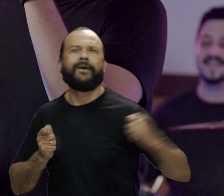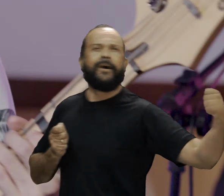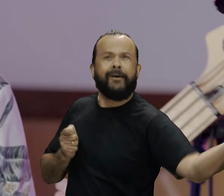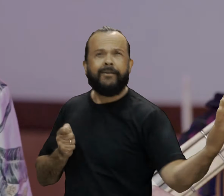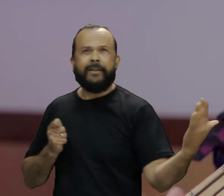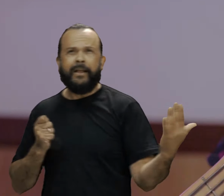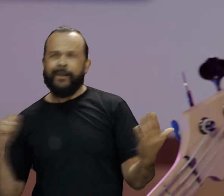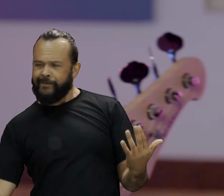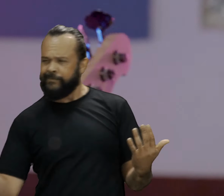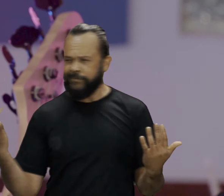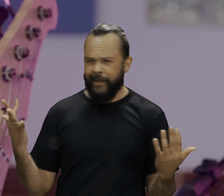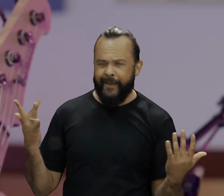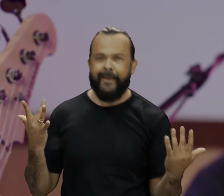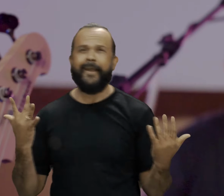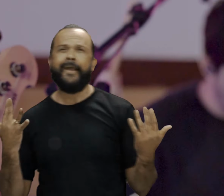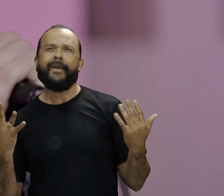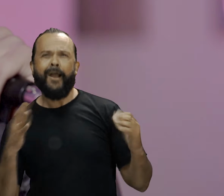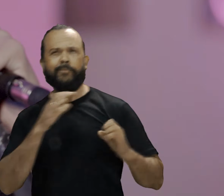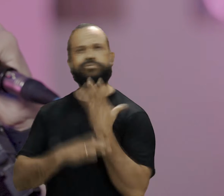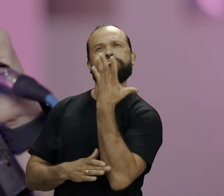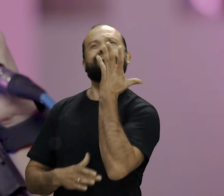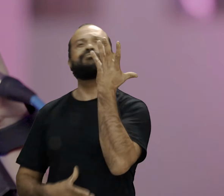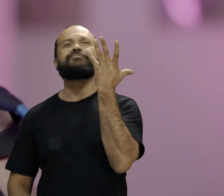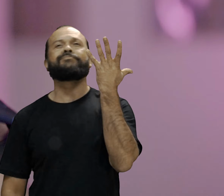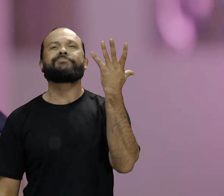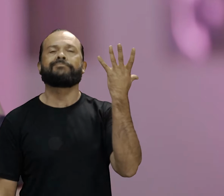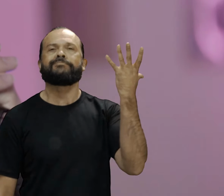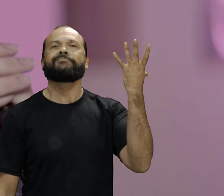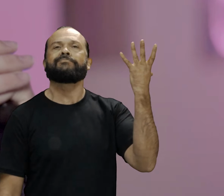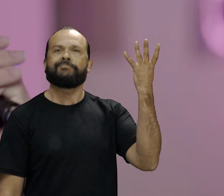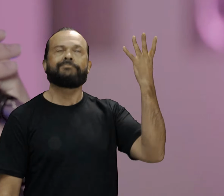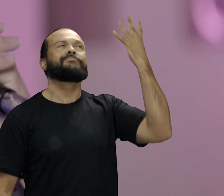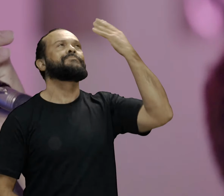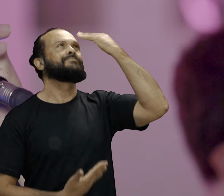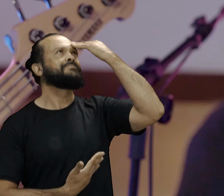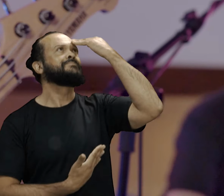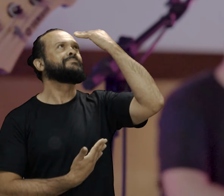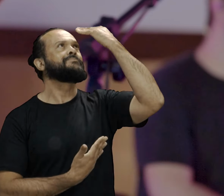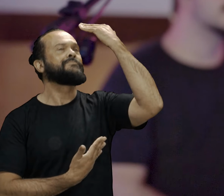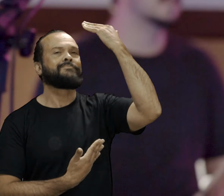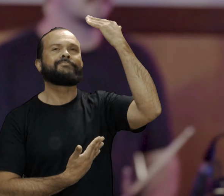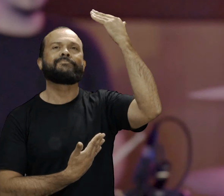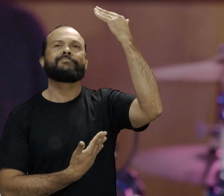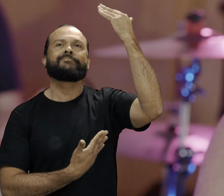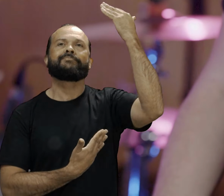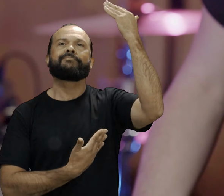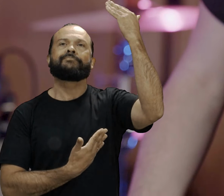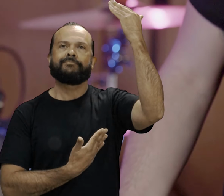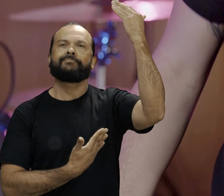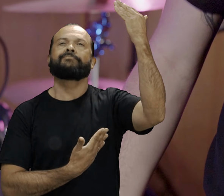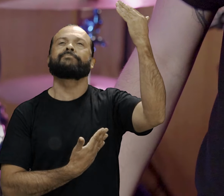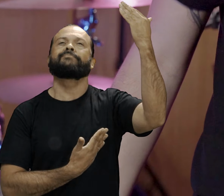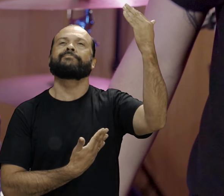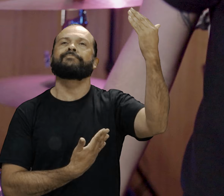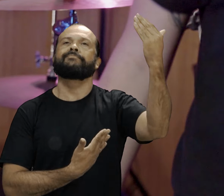And be grateful for everything that comes